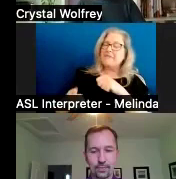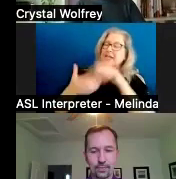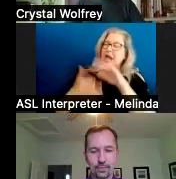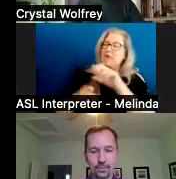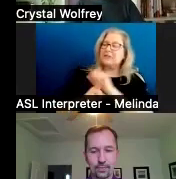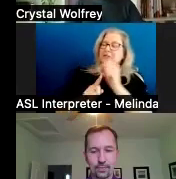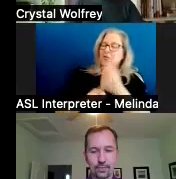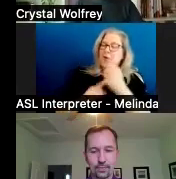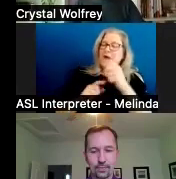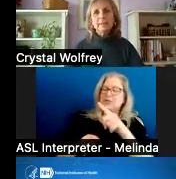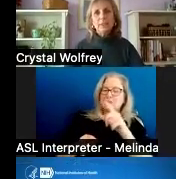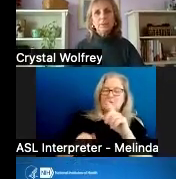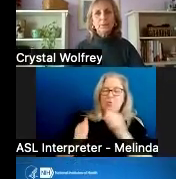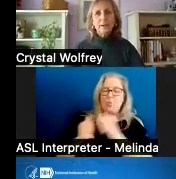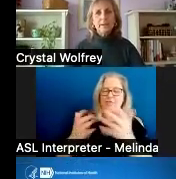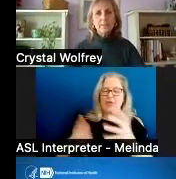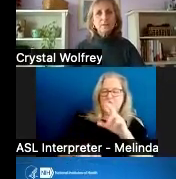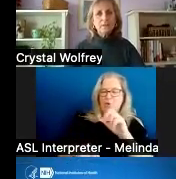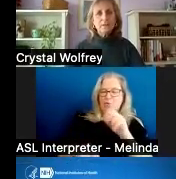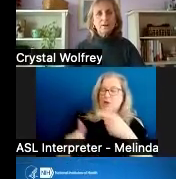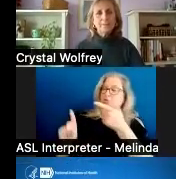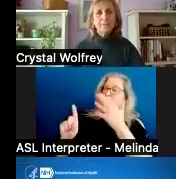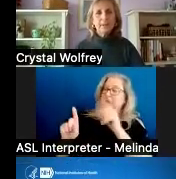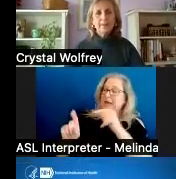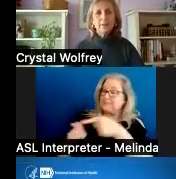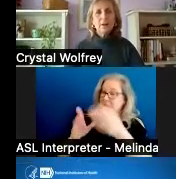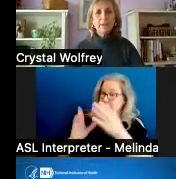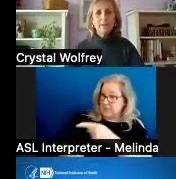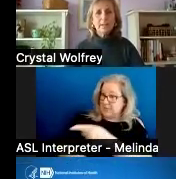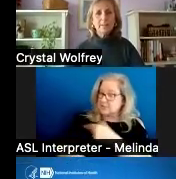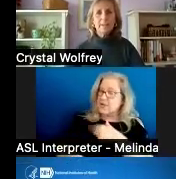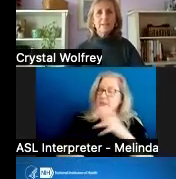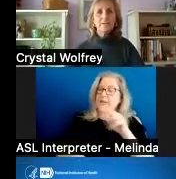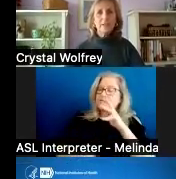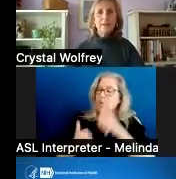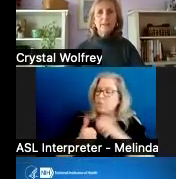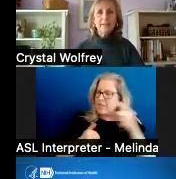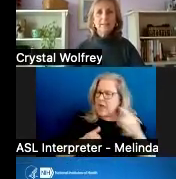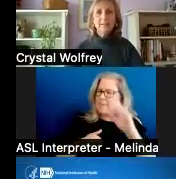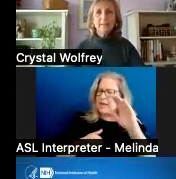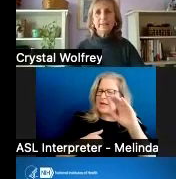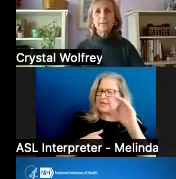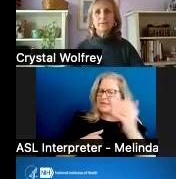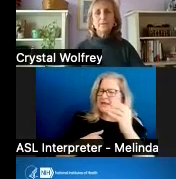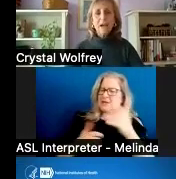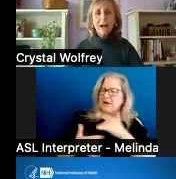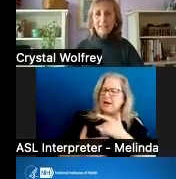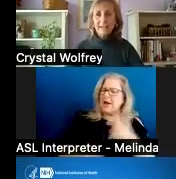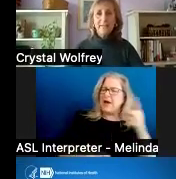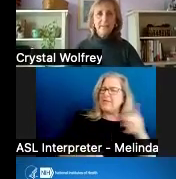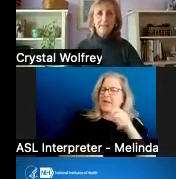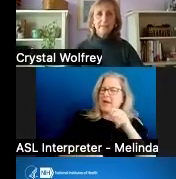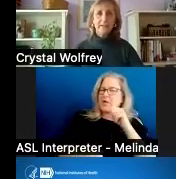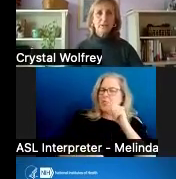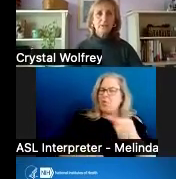on this R01 that you are the Grant Specialist on. I've been talking to them, and it sounds very likely that they will not have the investigation